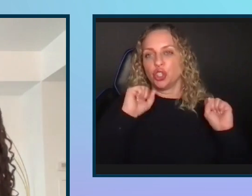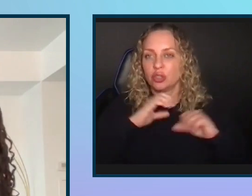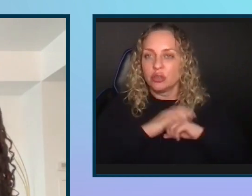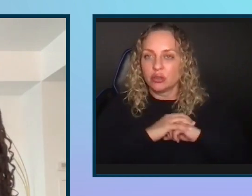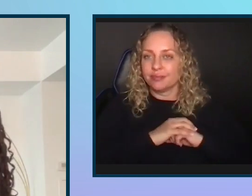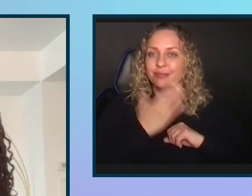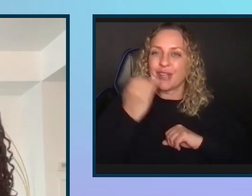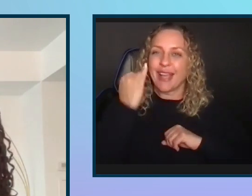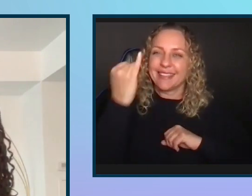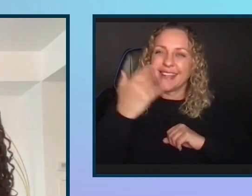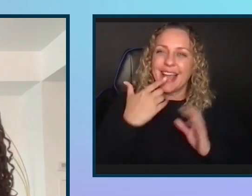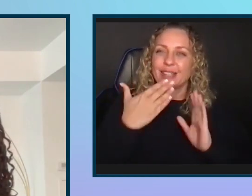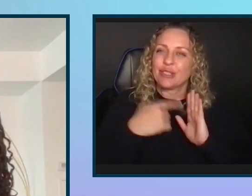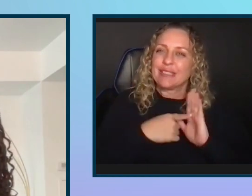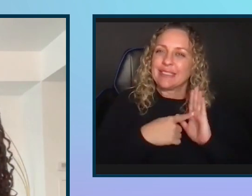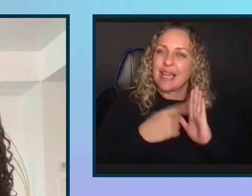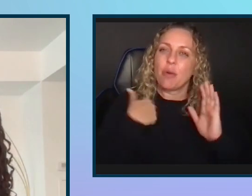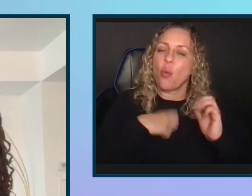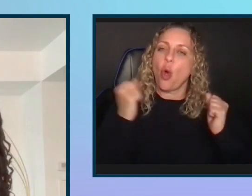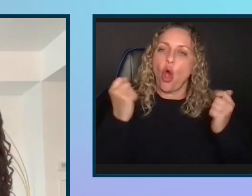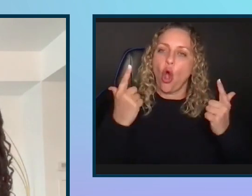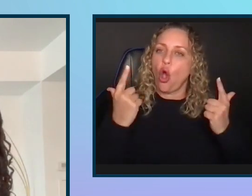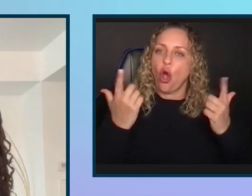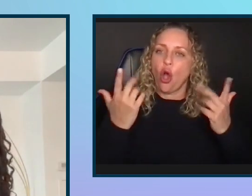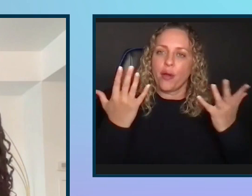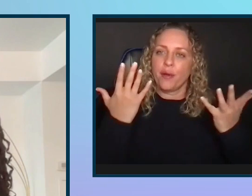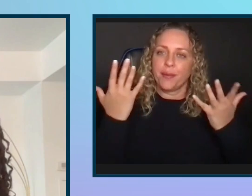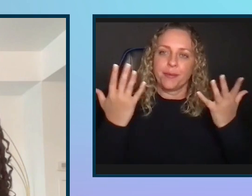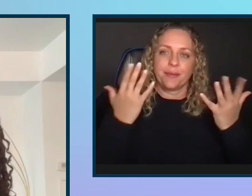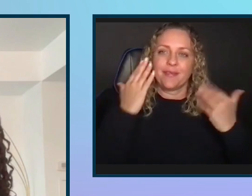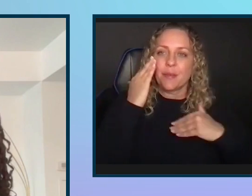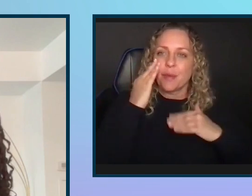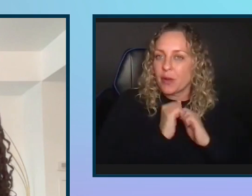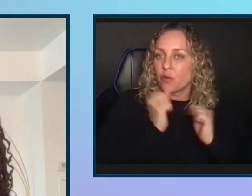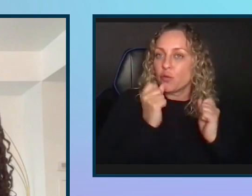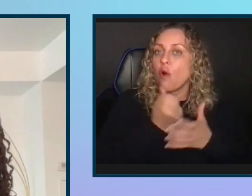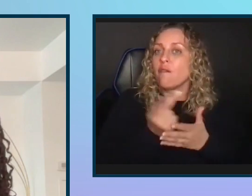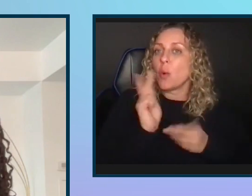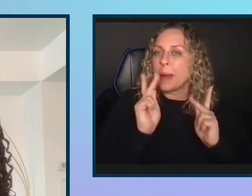and a good example that we're all familiar with. So a couple people have asked about your idea